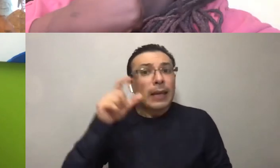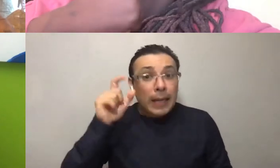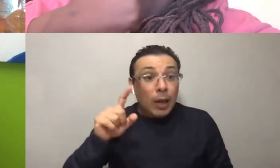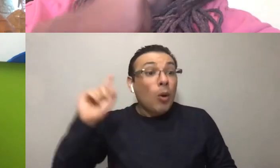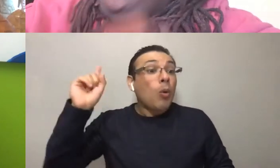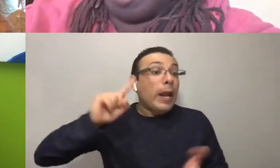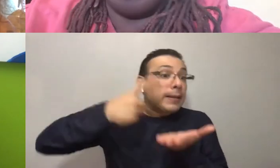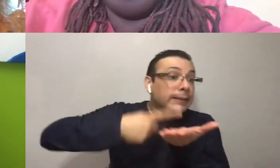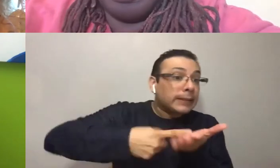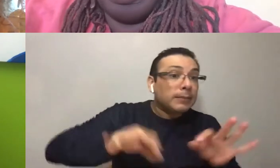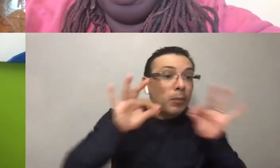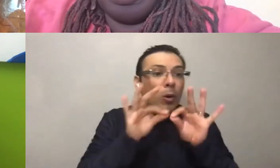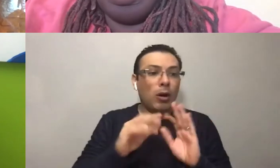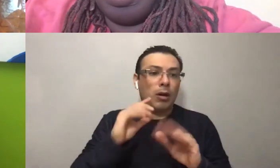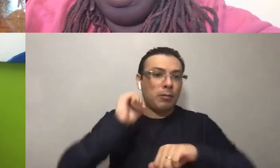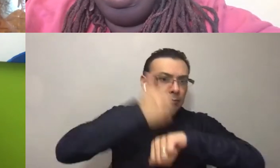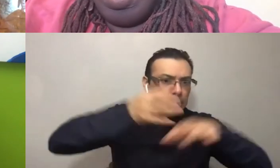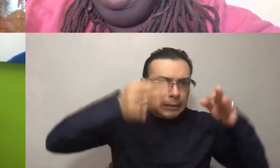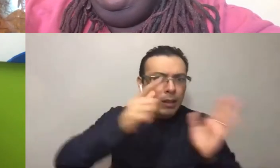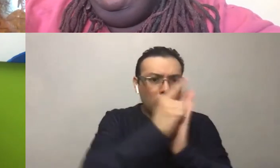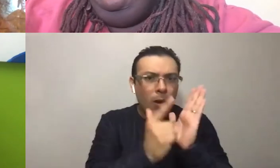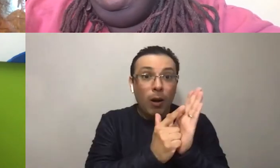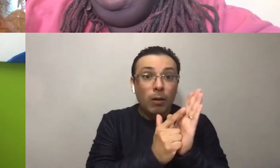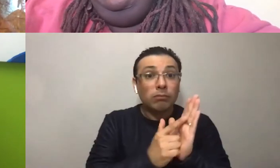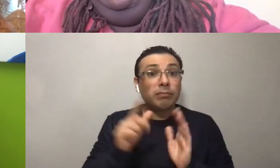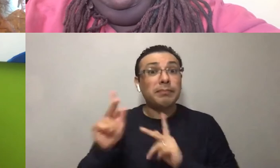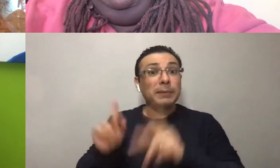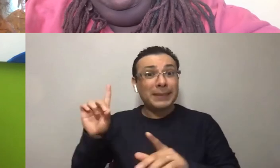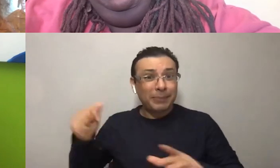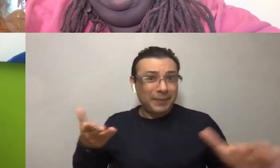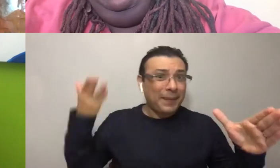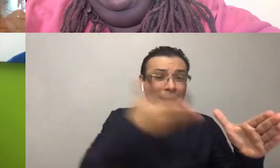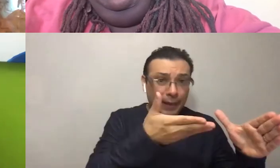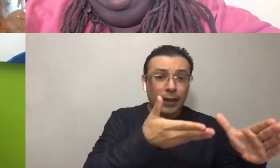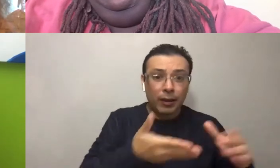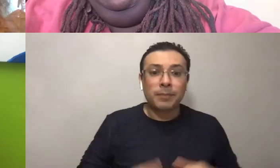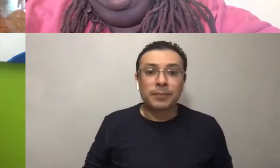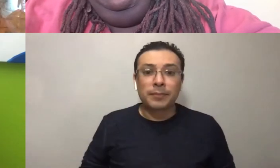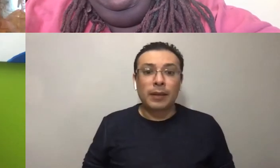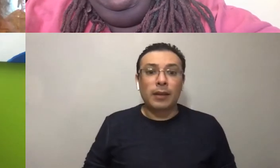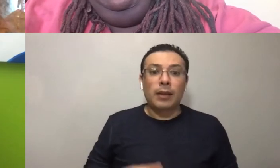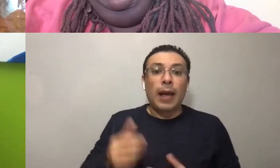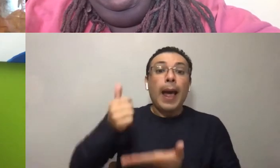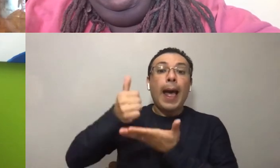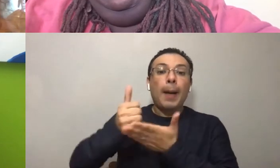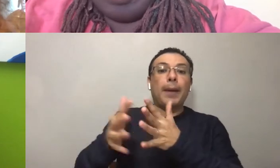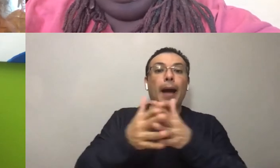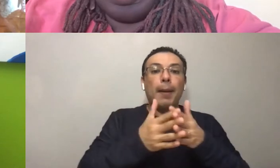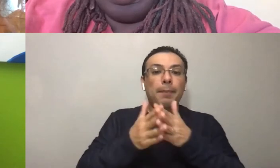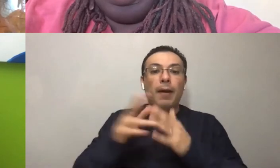I think the Help America Vote Act was an incredibly powerful piece of legislation. It got rid of those punch-card machines that I don’t think any of us want to see again,